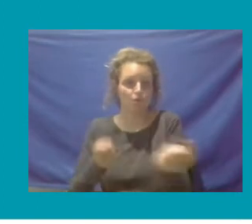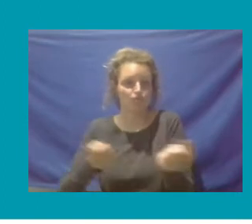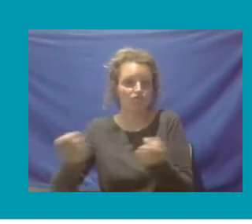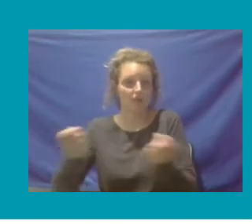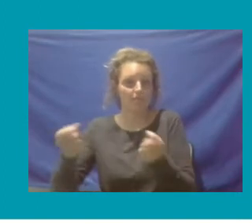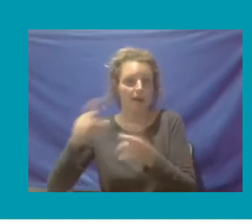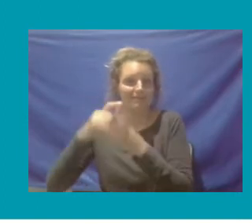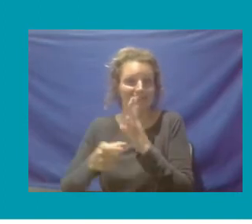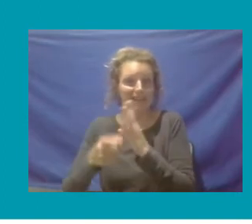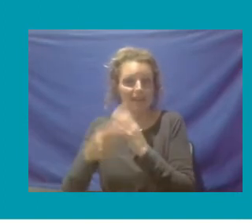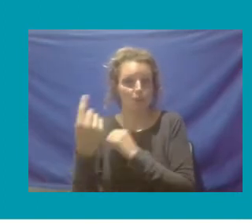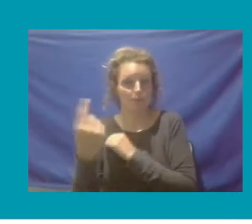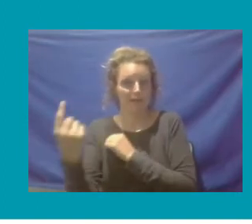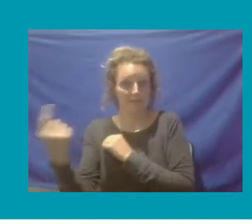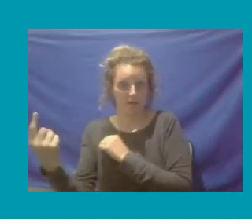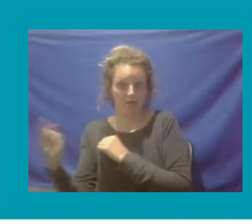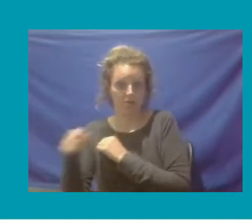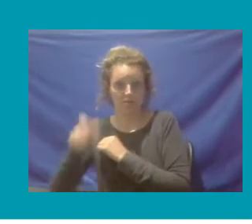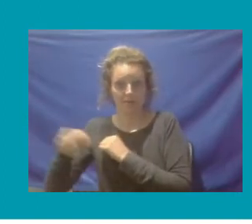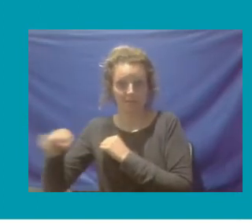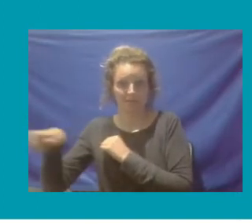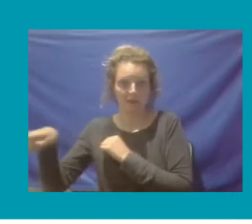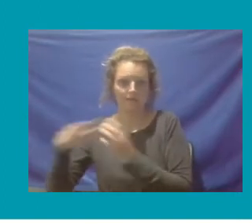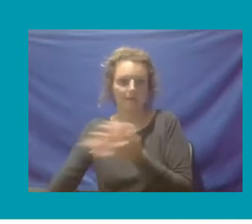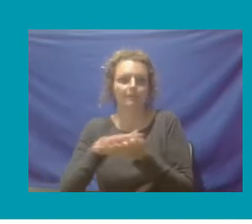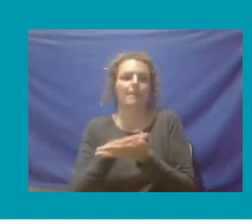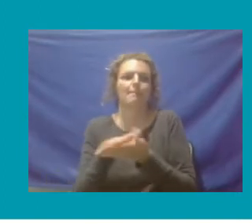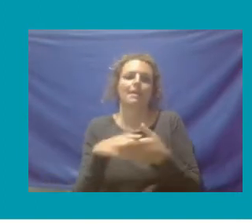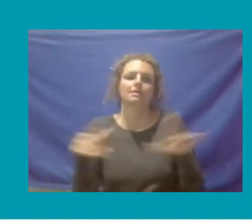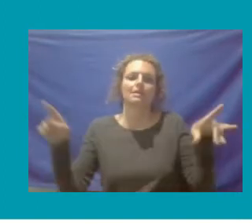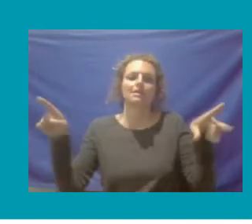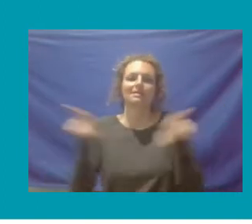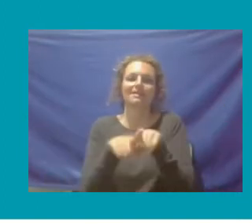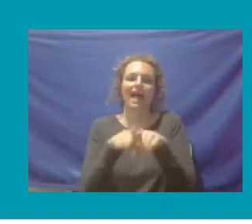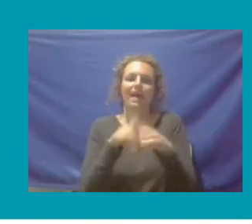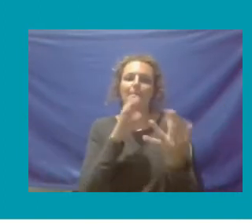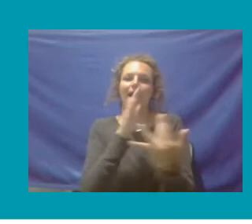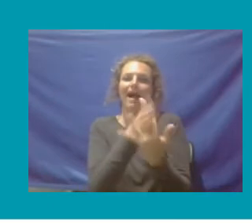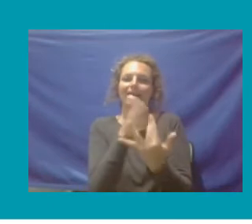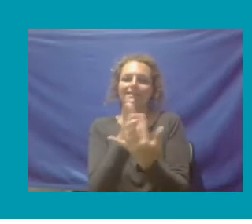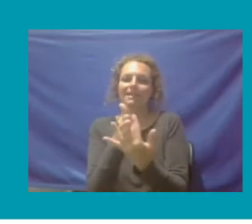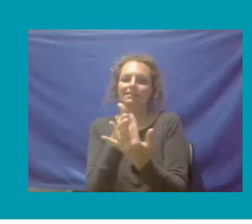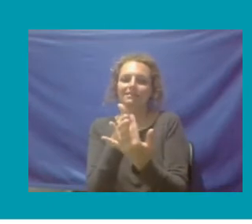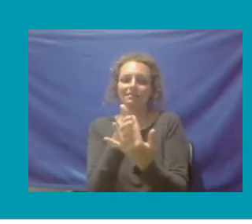the same access to career support that worked for them as anybody else in the population does.